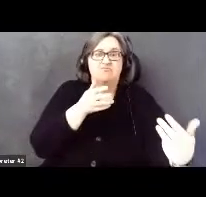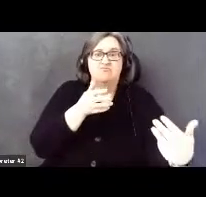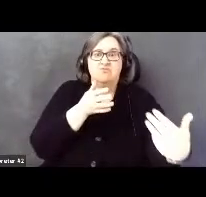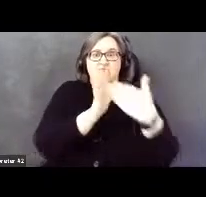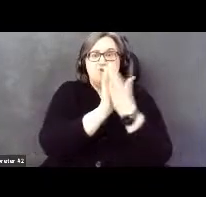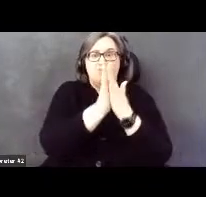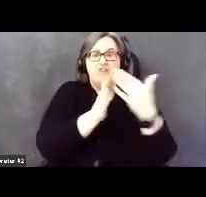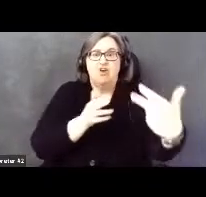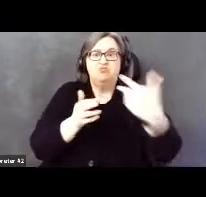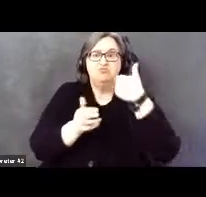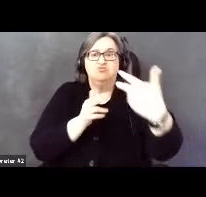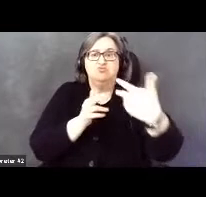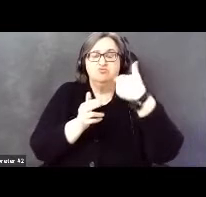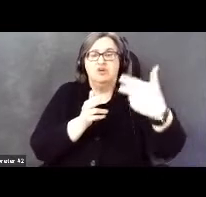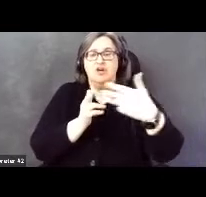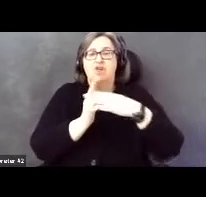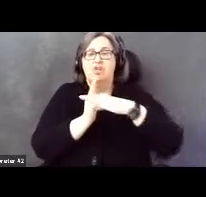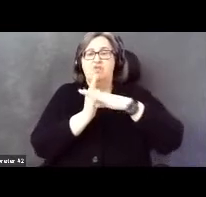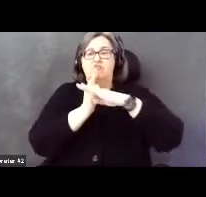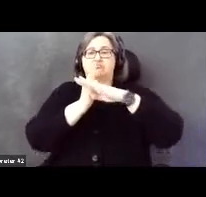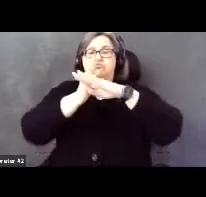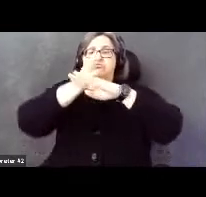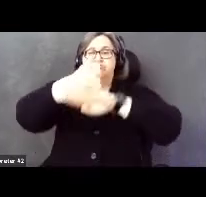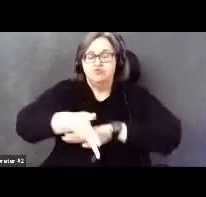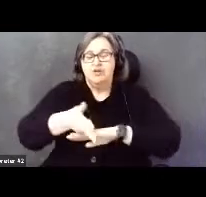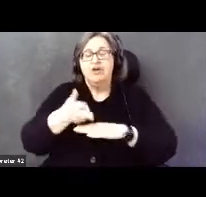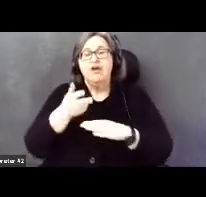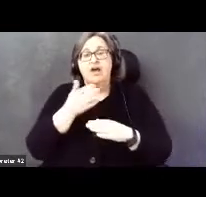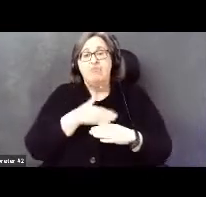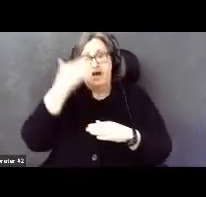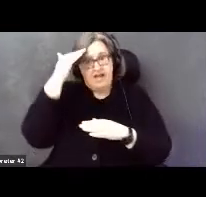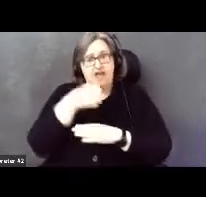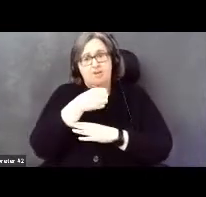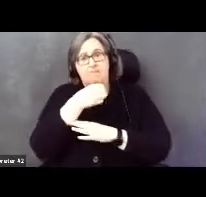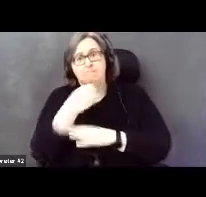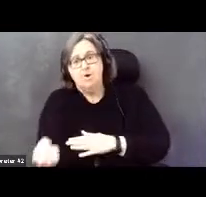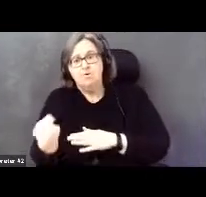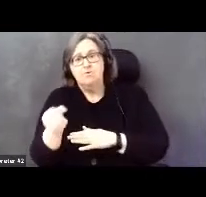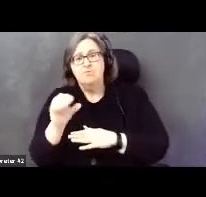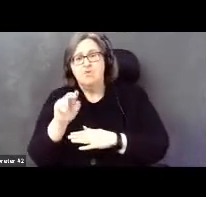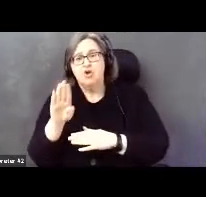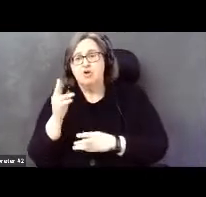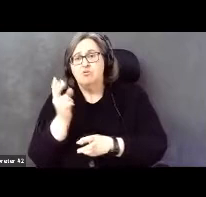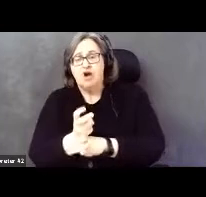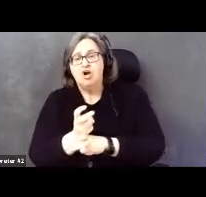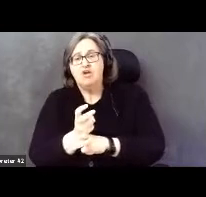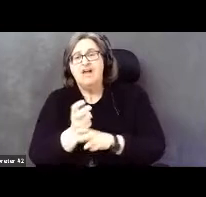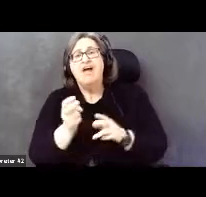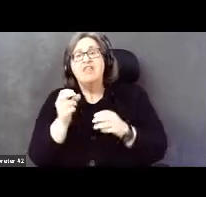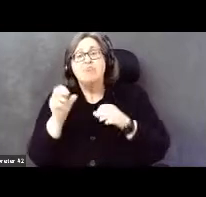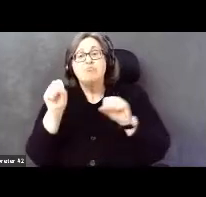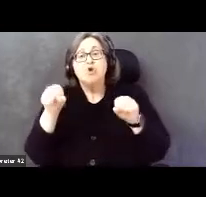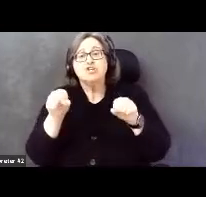and the driver rolled on top of me and my head hit the curb very hard. So that's how